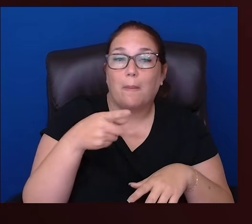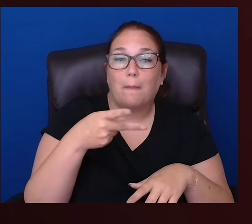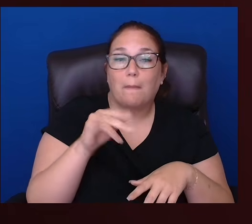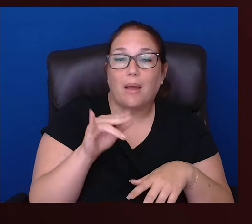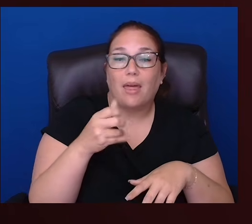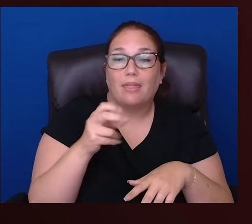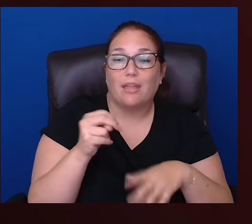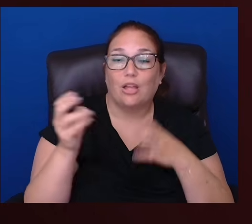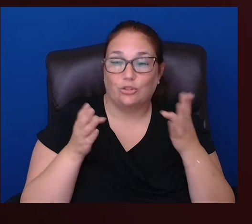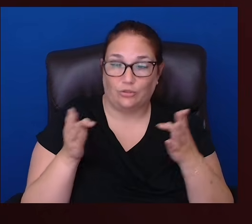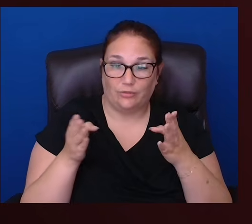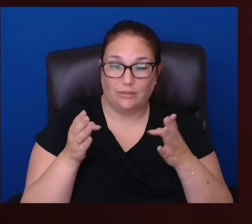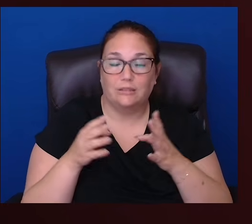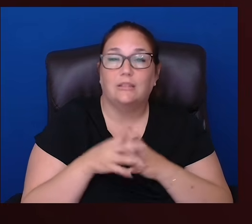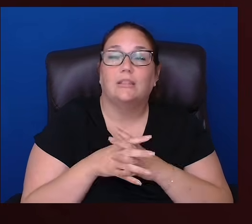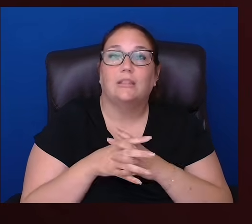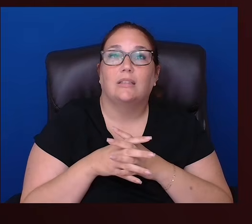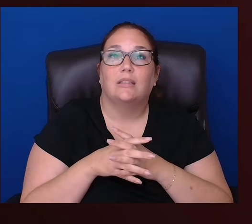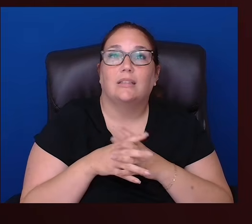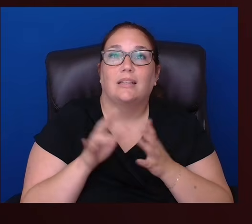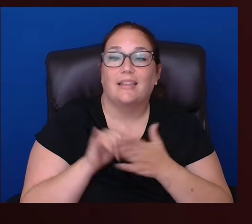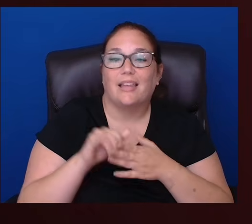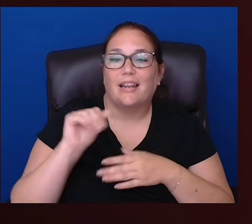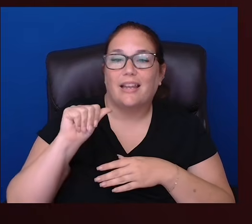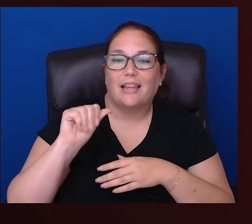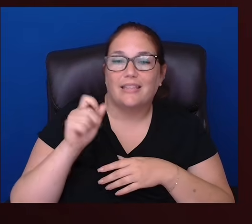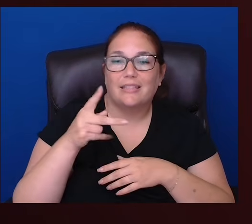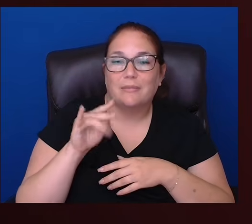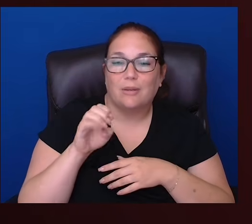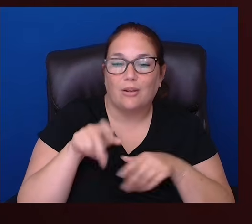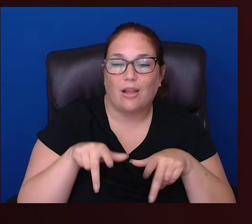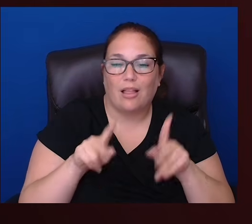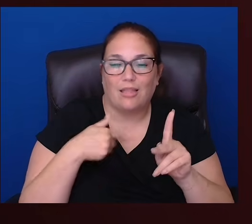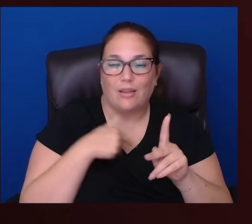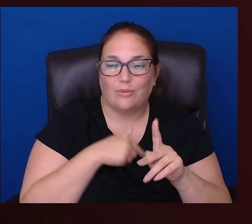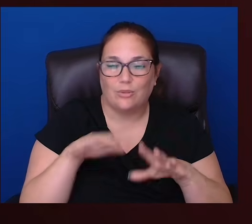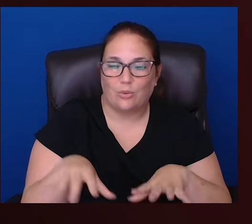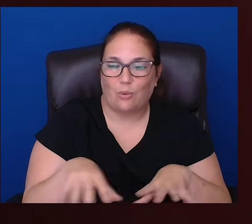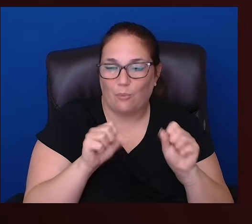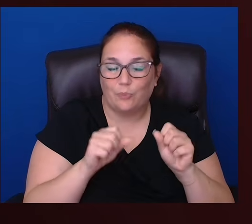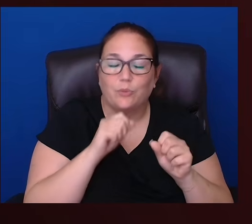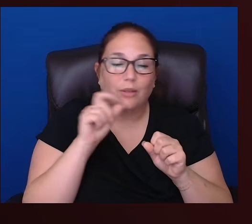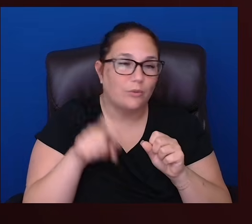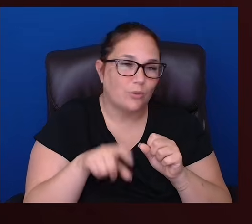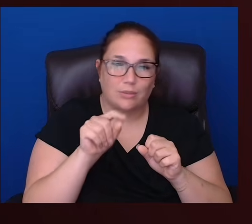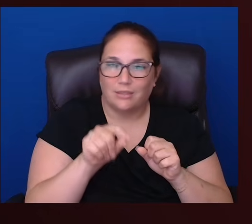that Aspire allows us to host. So, you don't have to use.NET Aspire to create